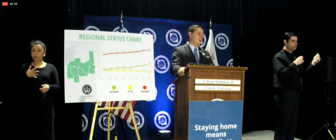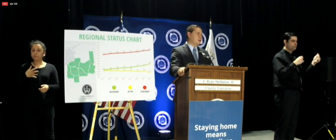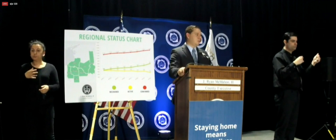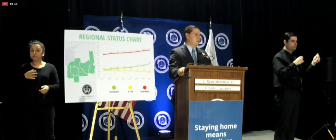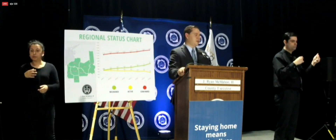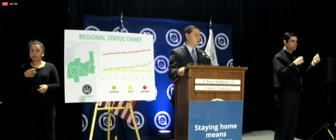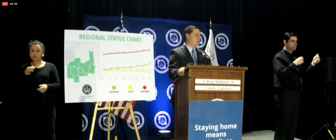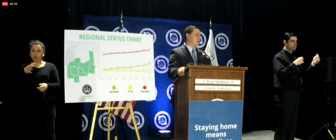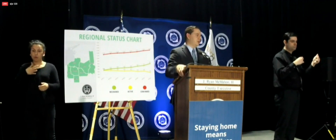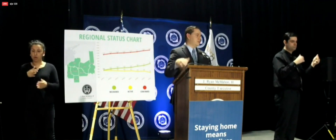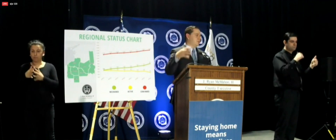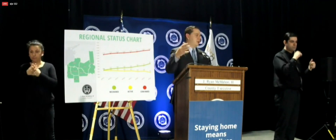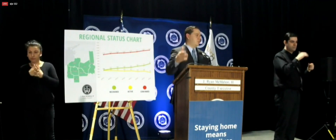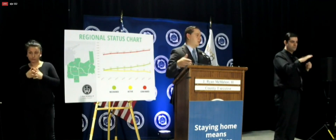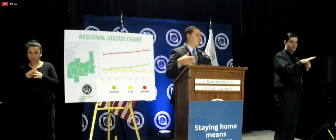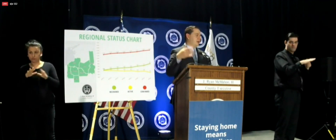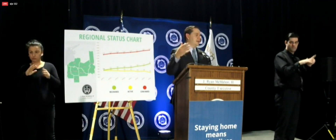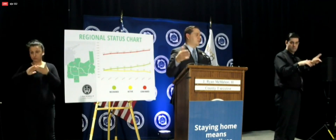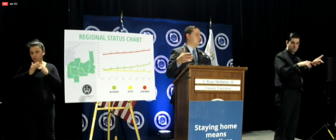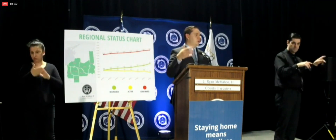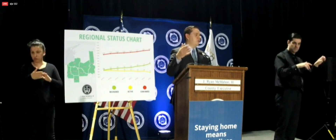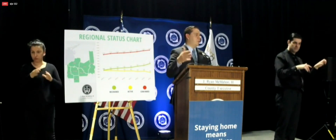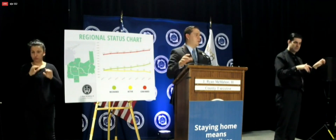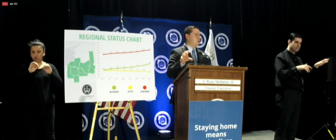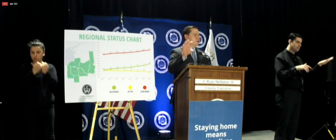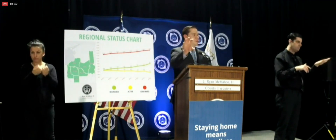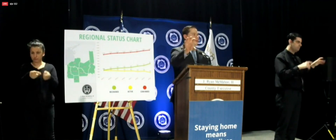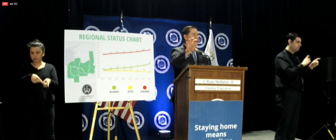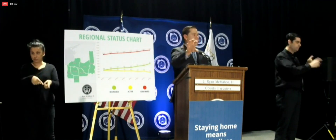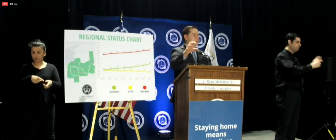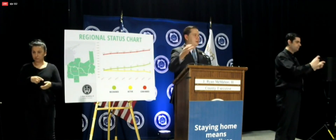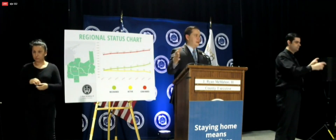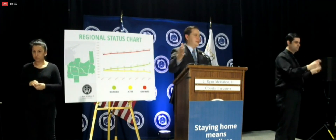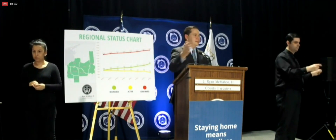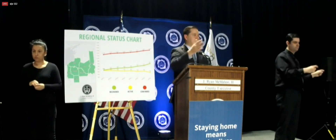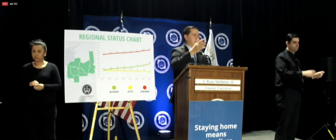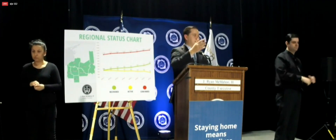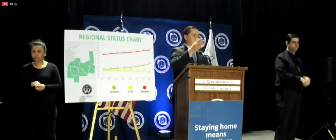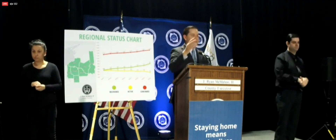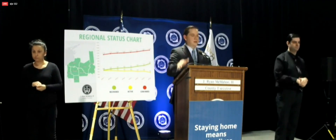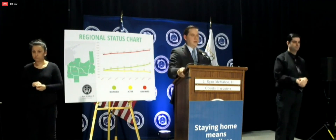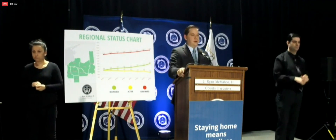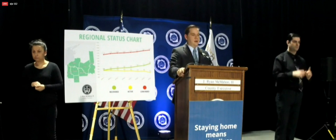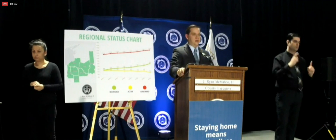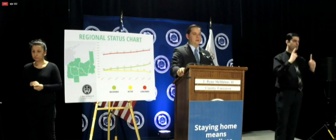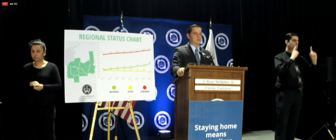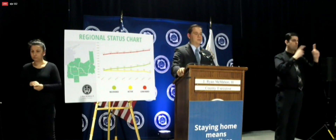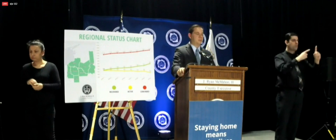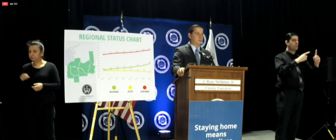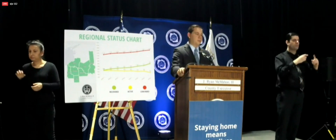TO OTHER AREAS, OTHER SENIOR CENTERS, OTHER AREAS WHERE THEY ARE LACKING, POTENTIALLY LOOKING AT SOME OF OUR OTHER CONTINUITY